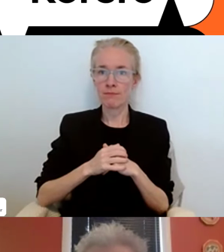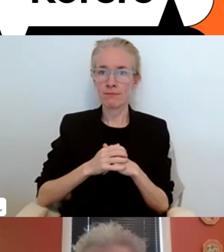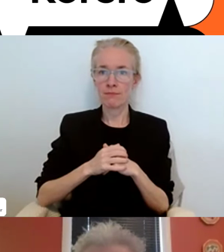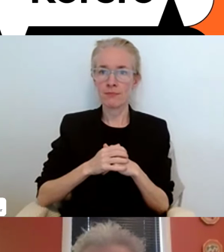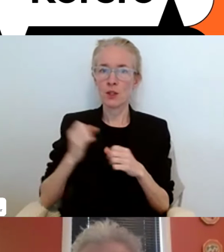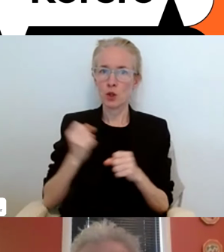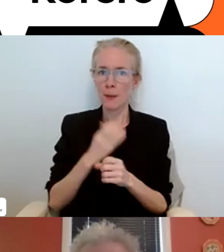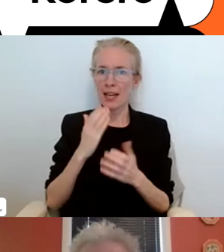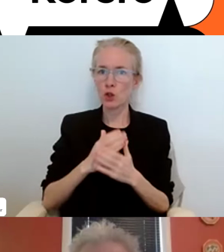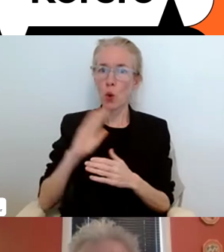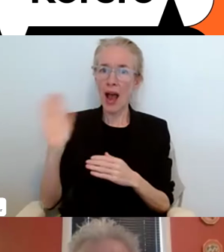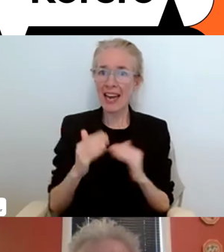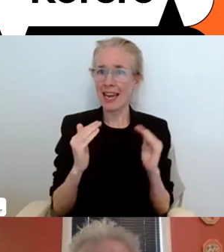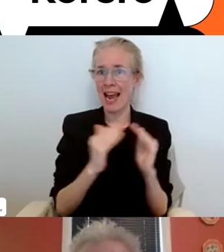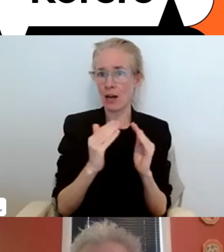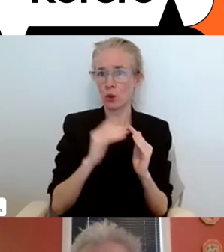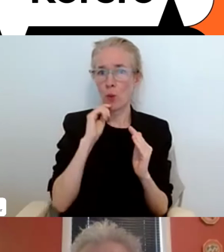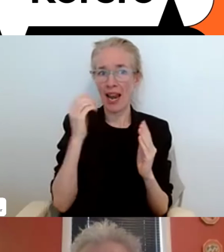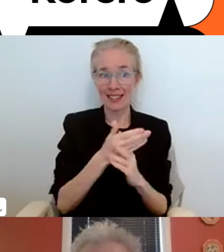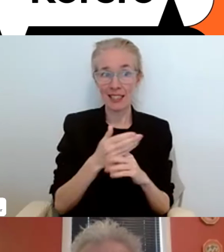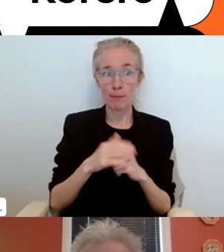of that. I live in a house that was designed in the, built in the